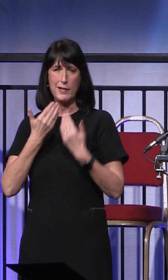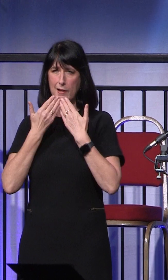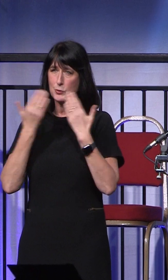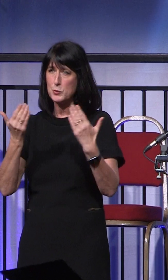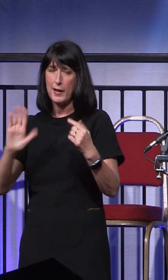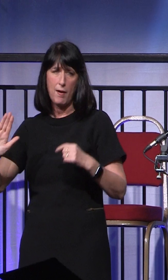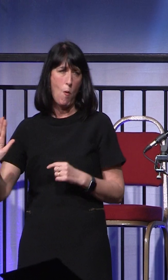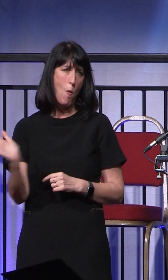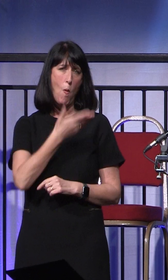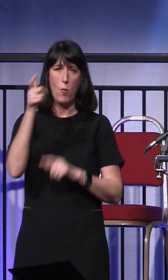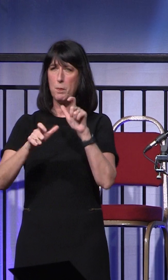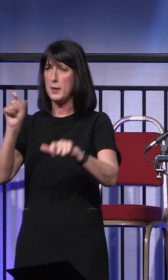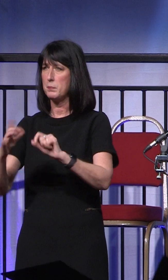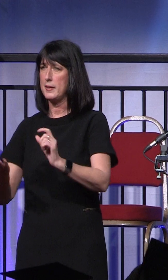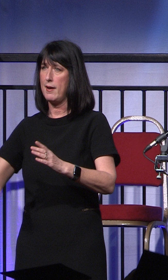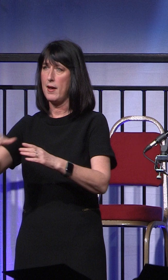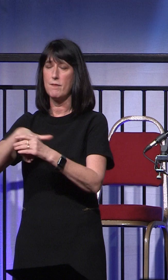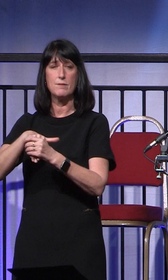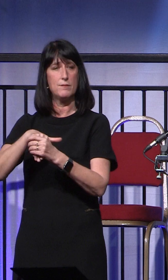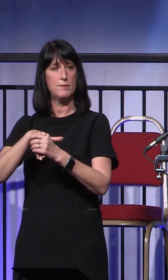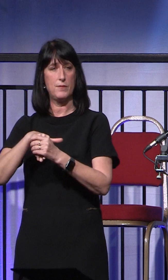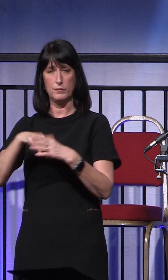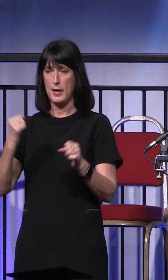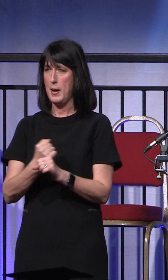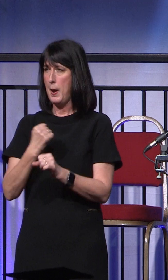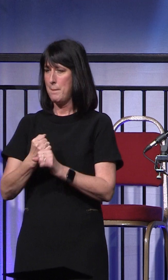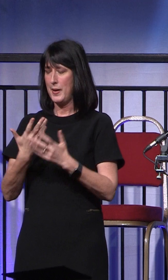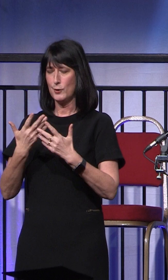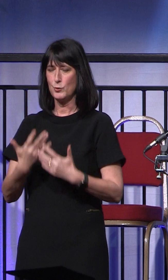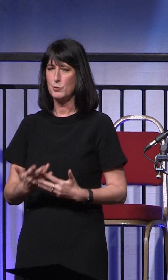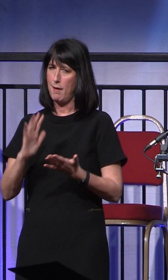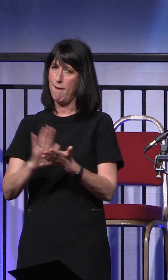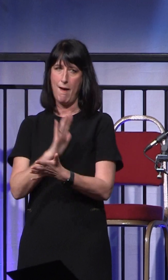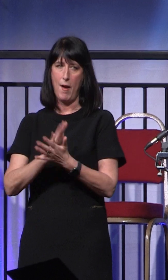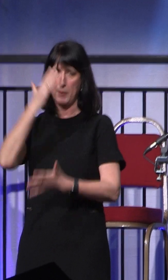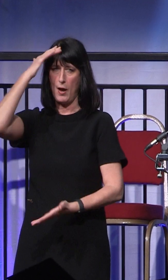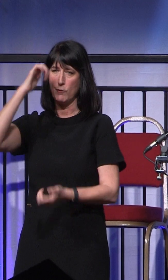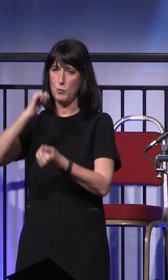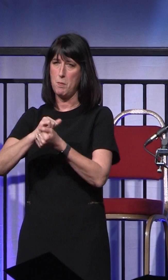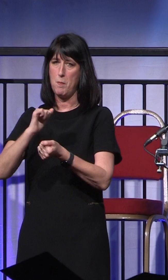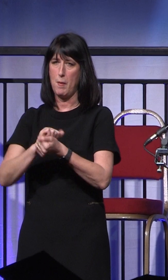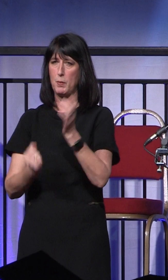involved in making today such a happy and memorable occasion and thank you all